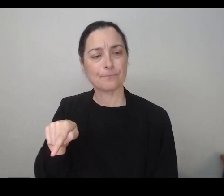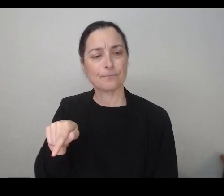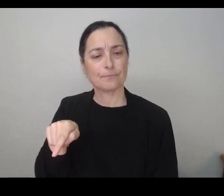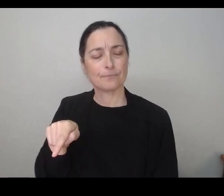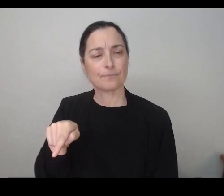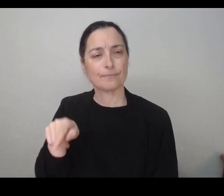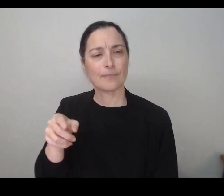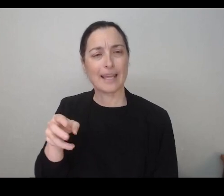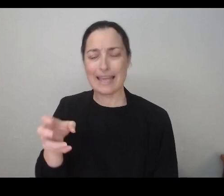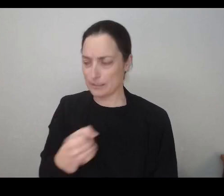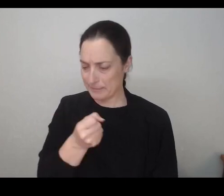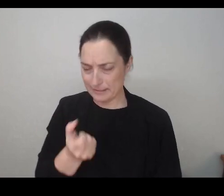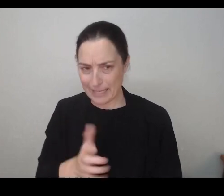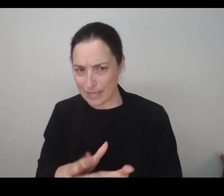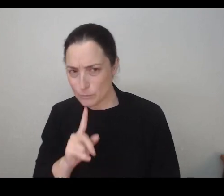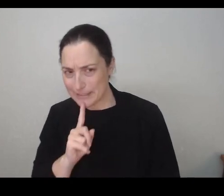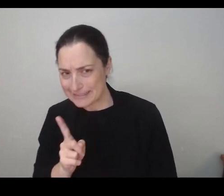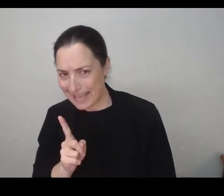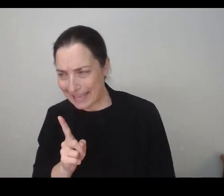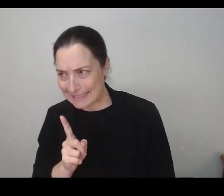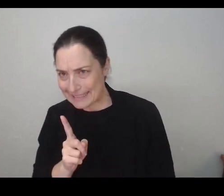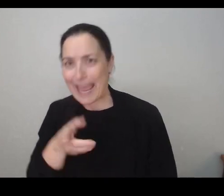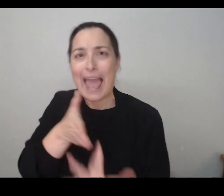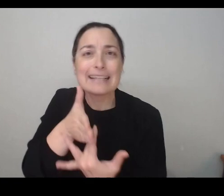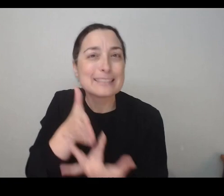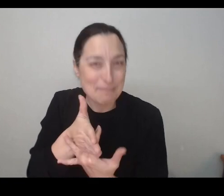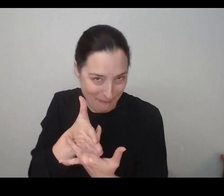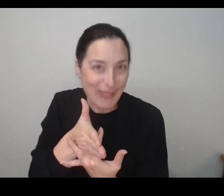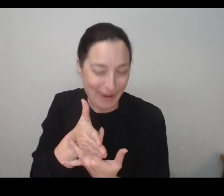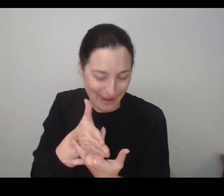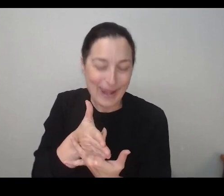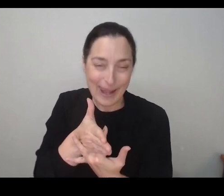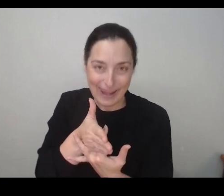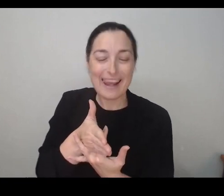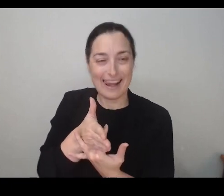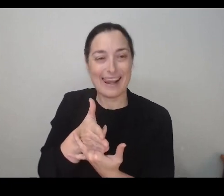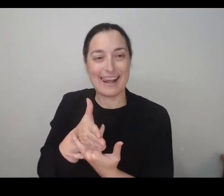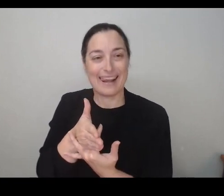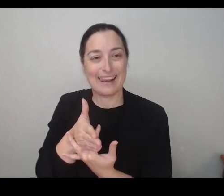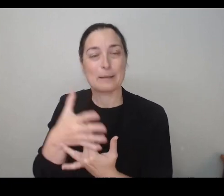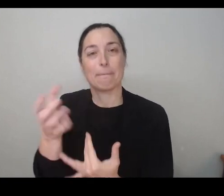how can I say that? Accessible for students, for children.